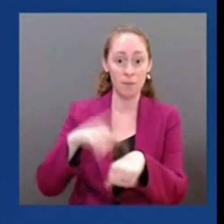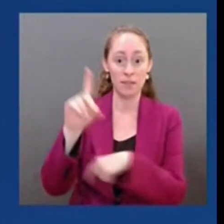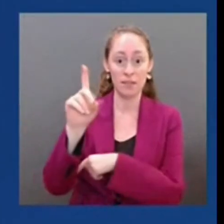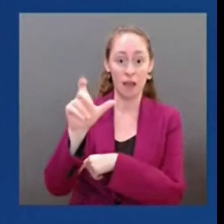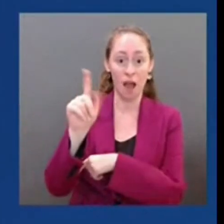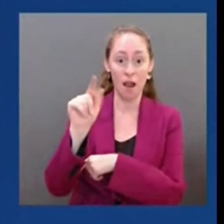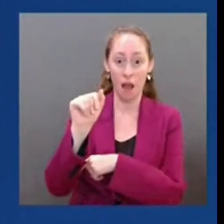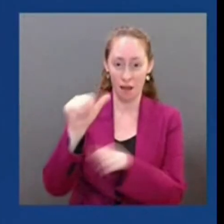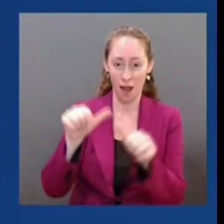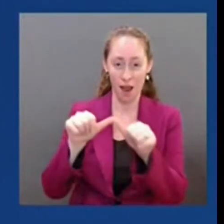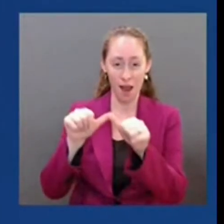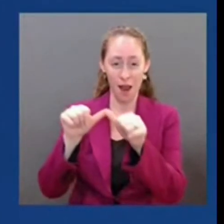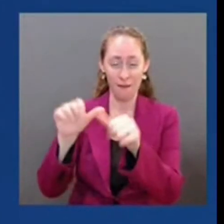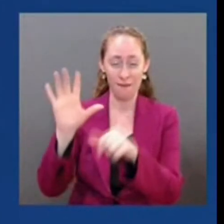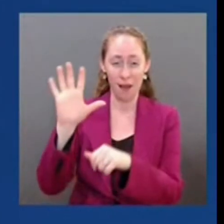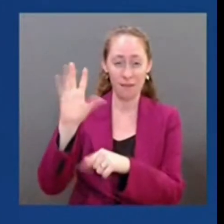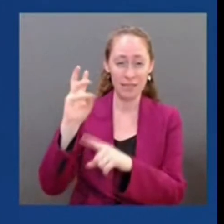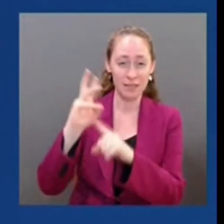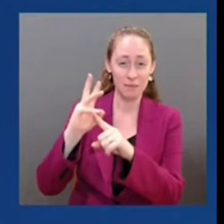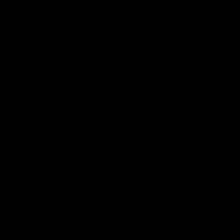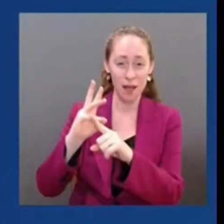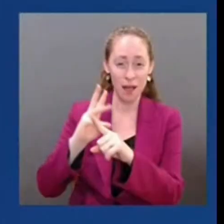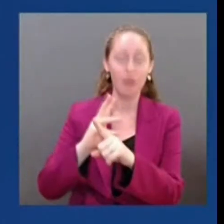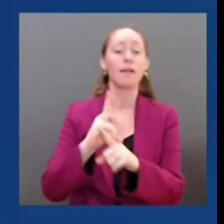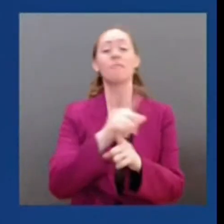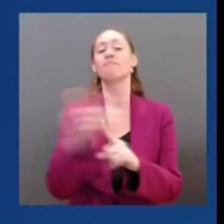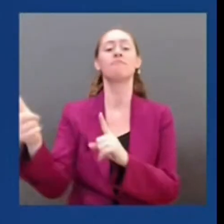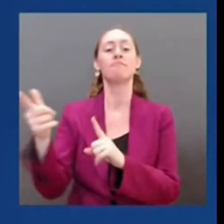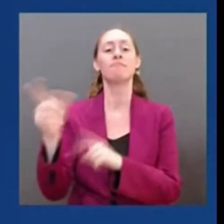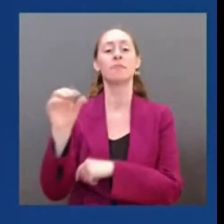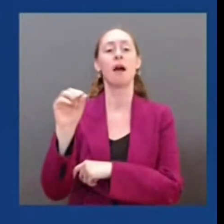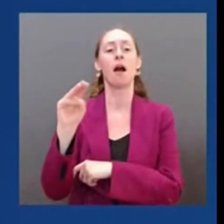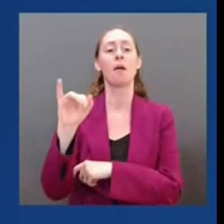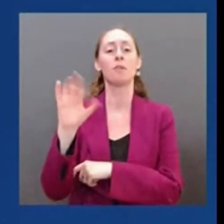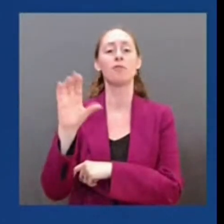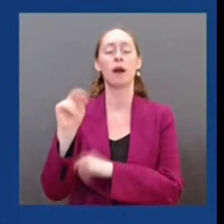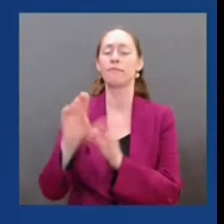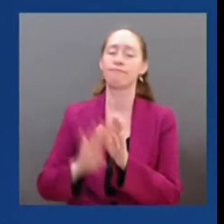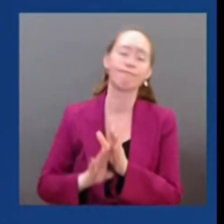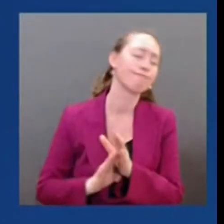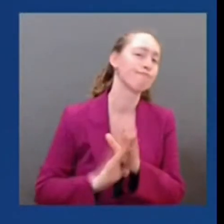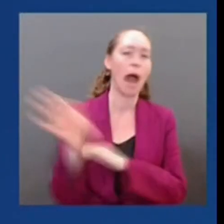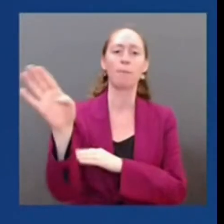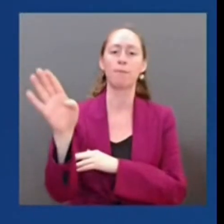THE LAST SIX MONTHS, FIVE TO A SIX MONTHS, WE HAVE SEEN